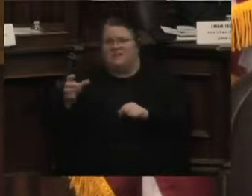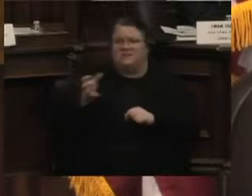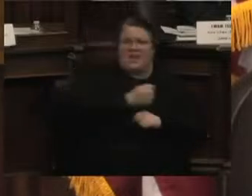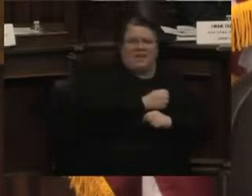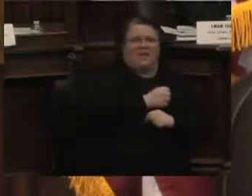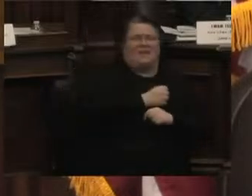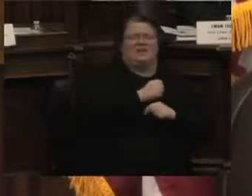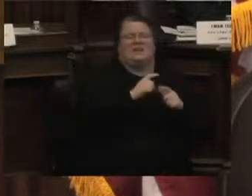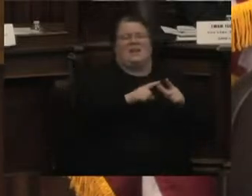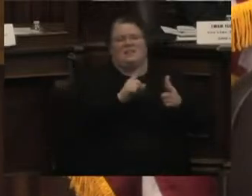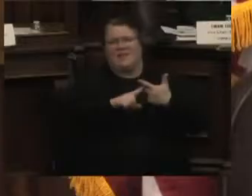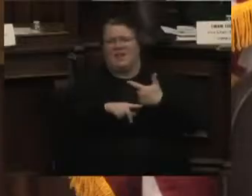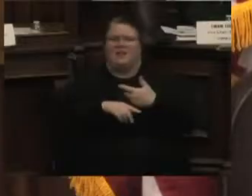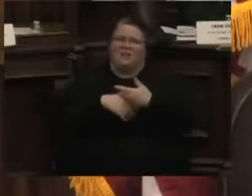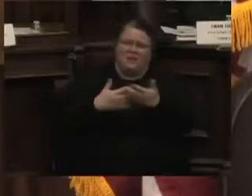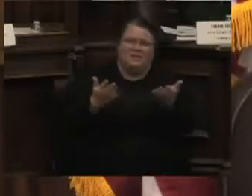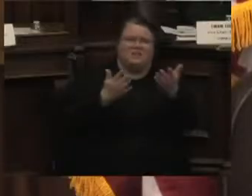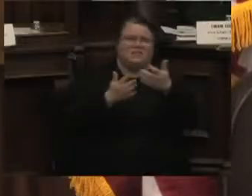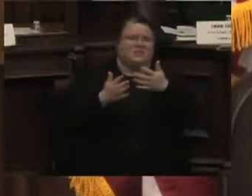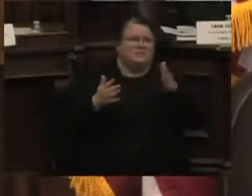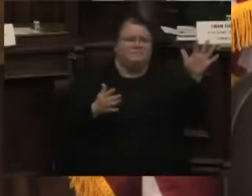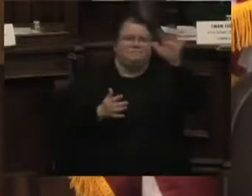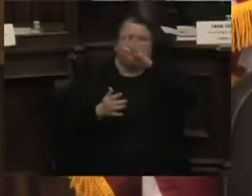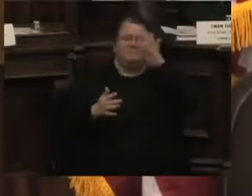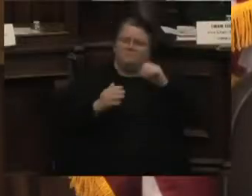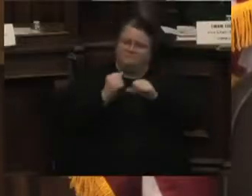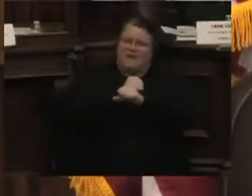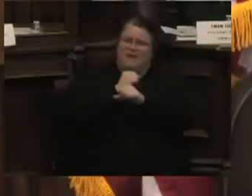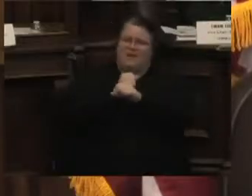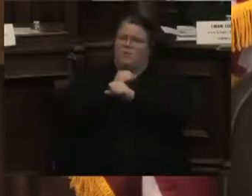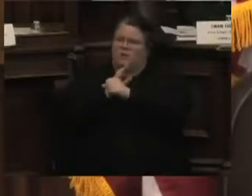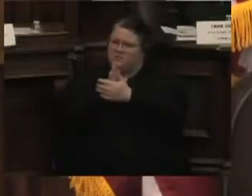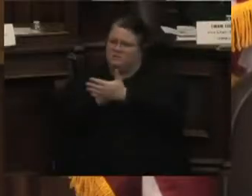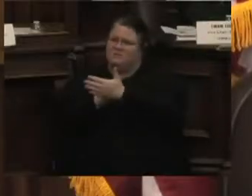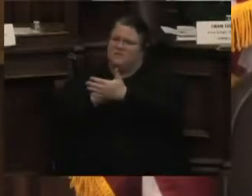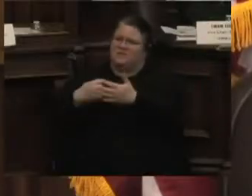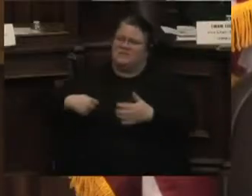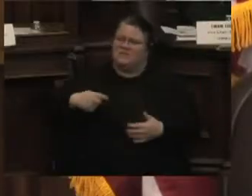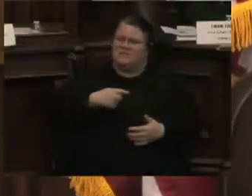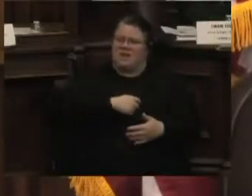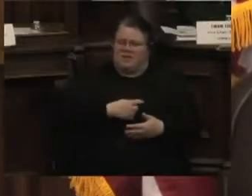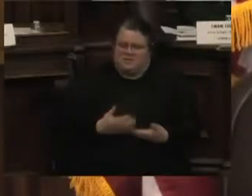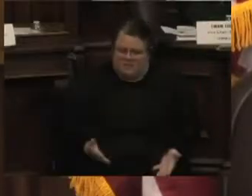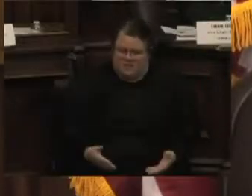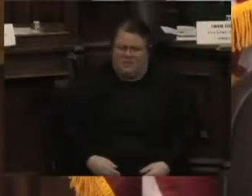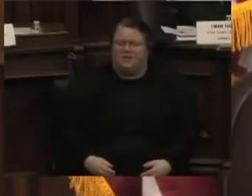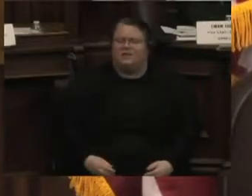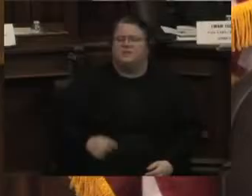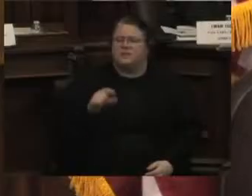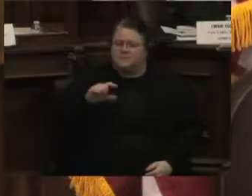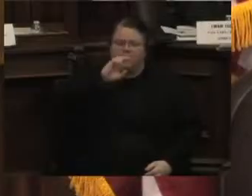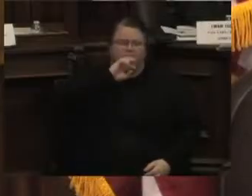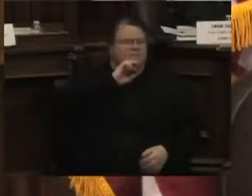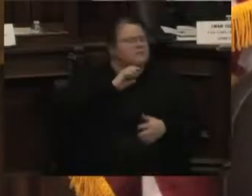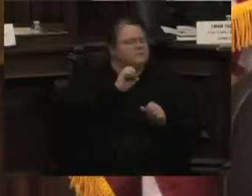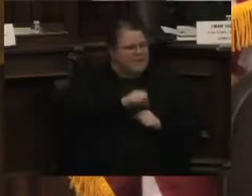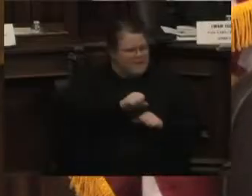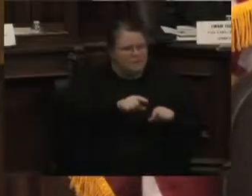hard to build when we have we have powers that be that are